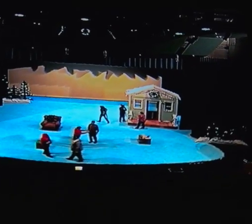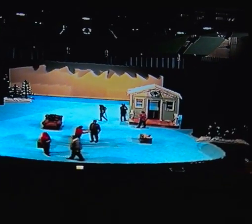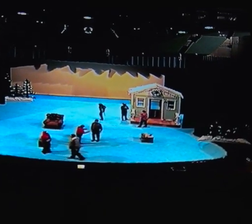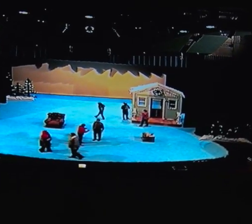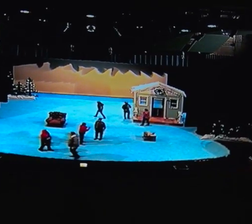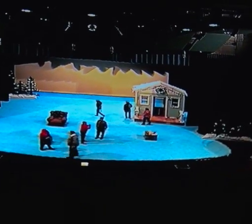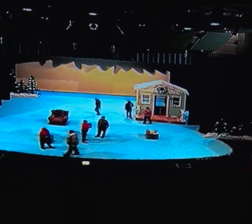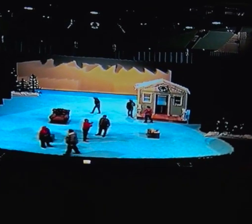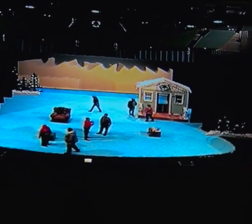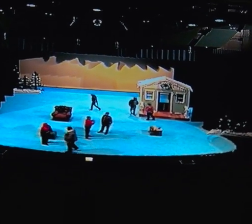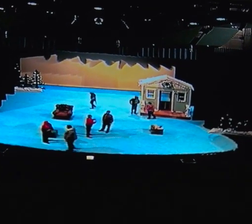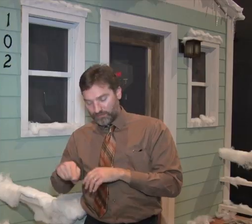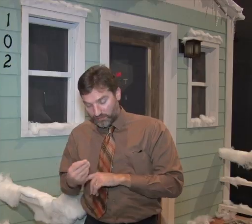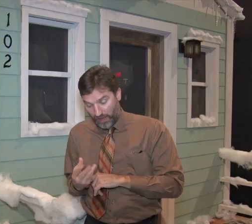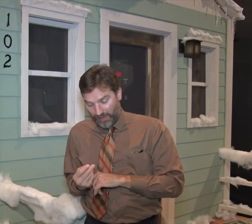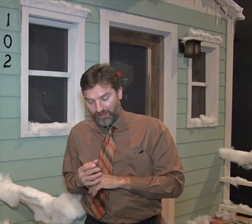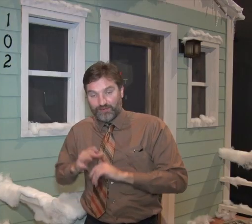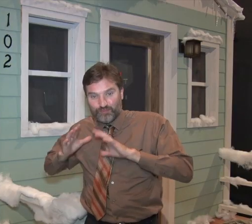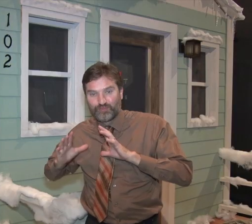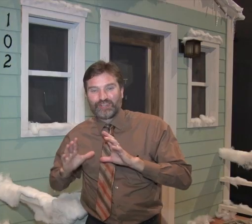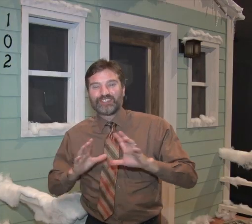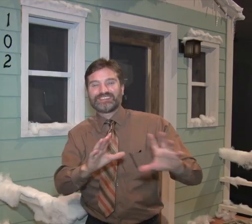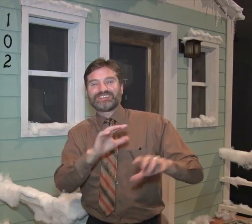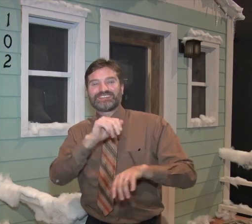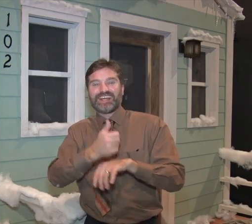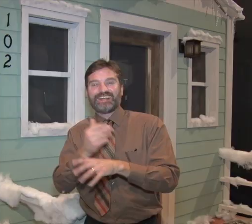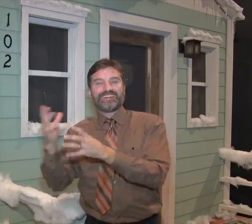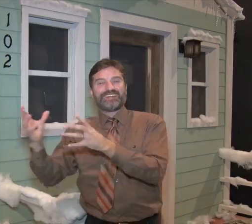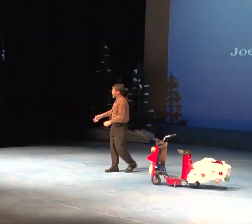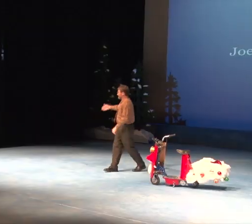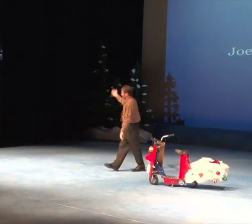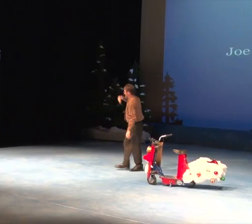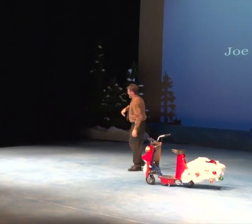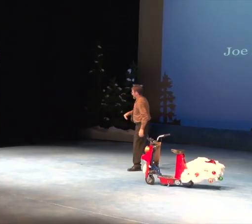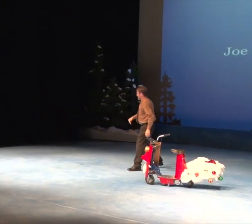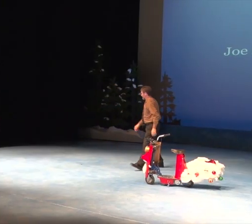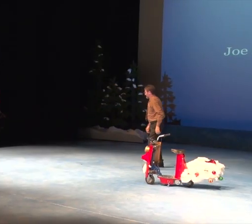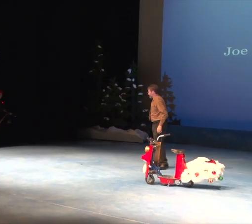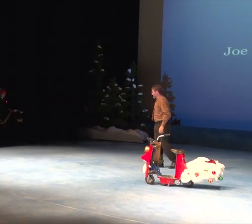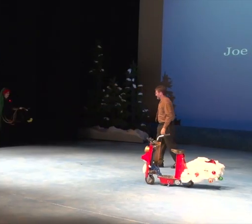There're lights that help... Those things cue the actors to enter.